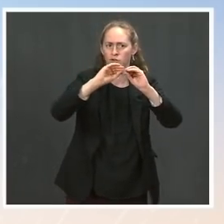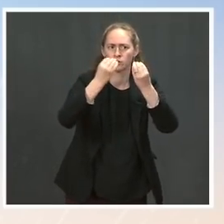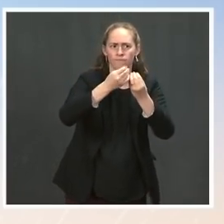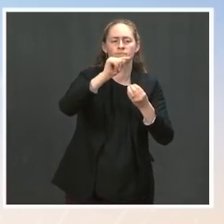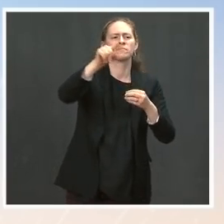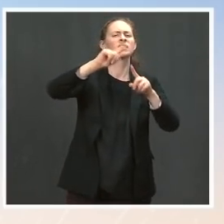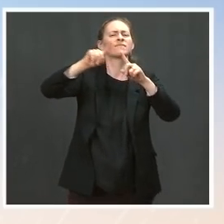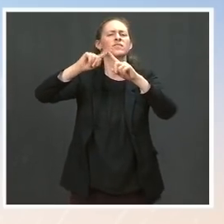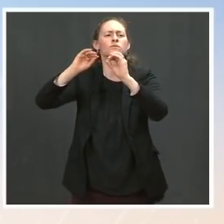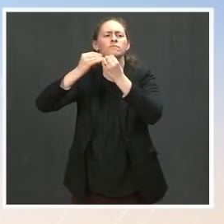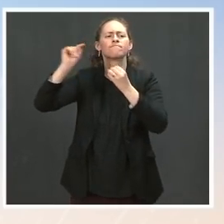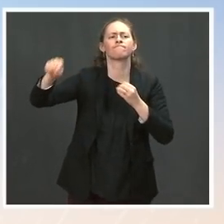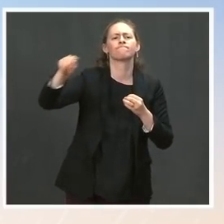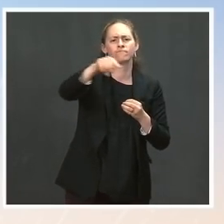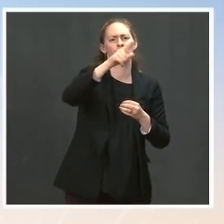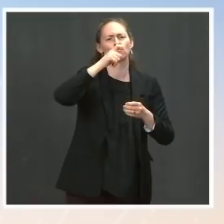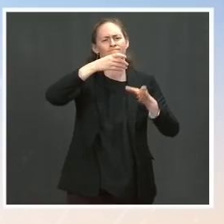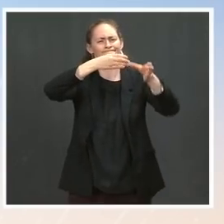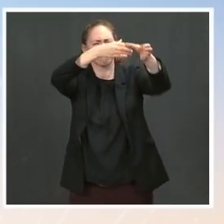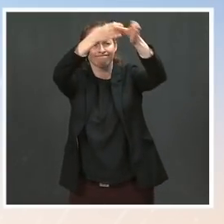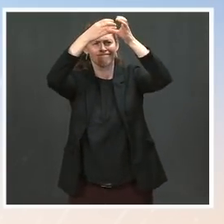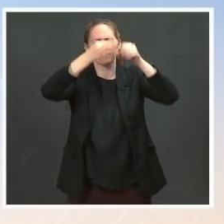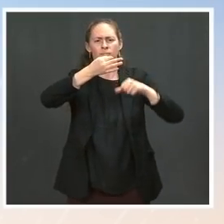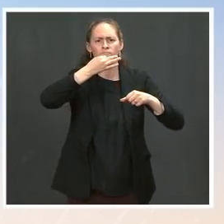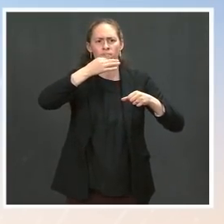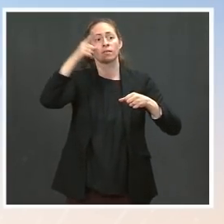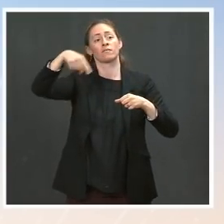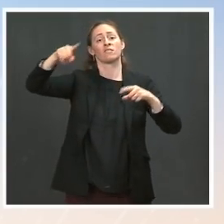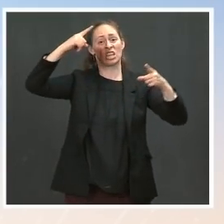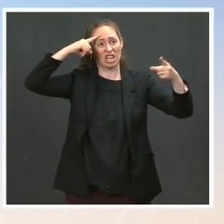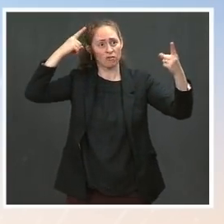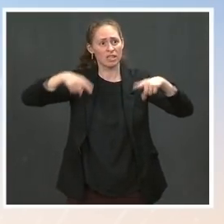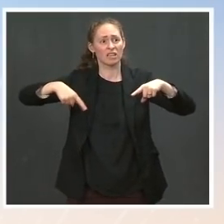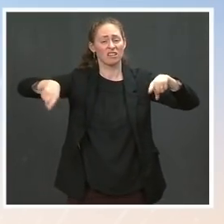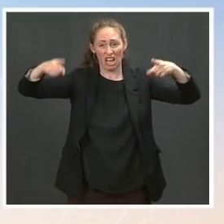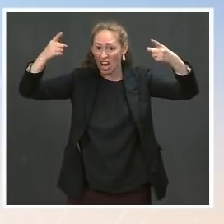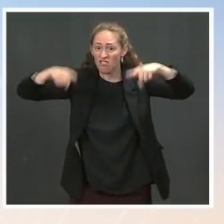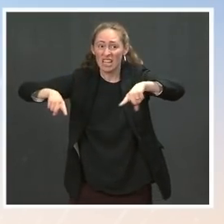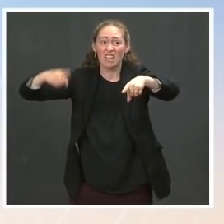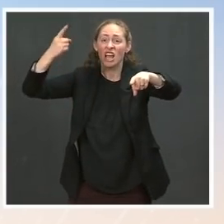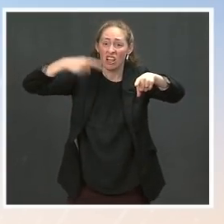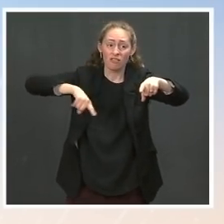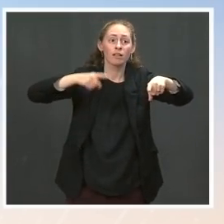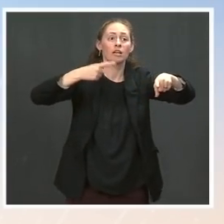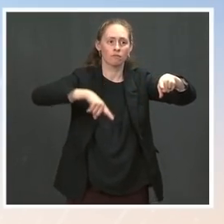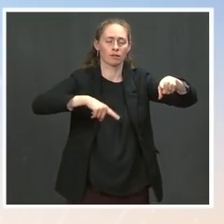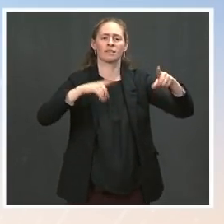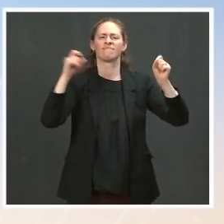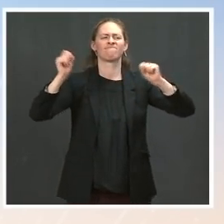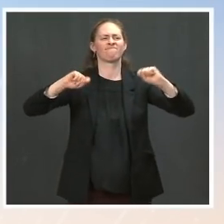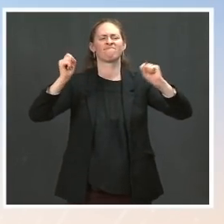And the strong consensus from all of these groups is that the work should be focused on trying to pass the George Floyd Act,